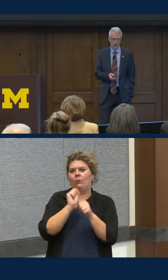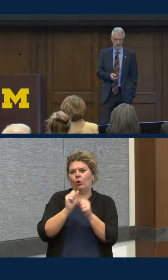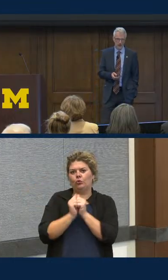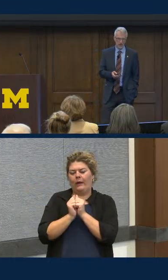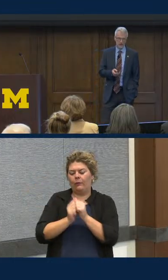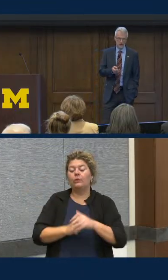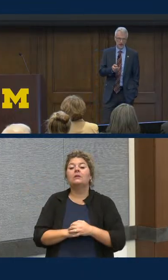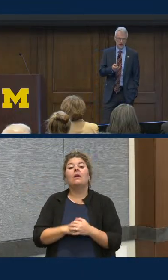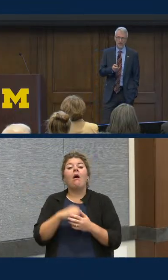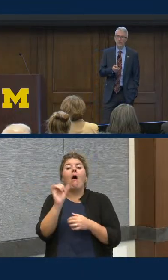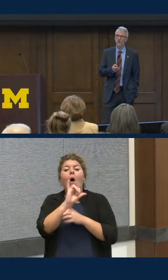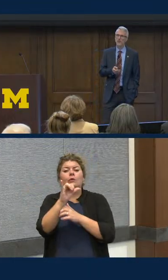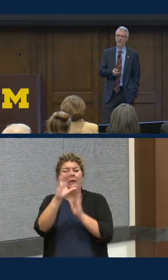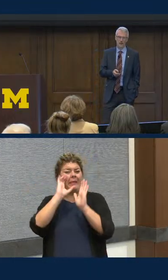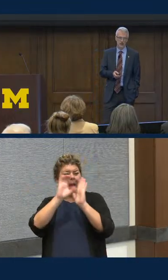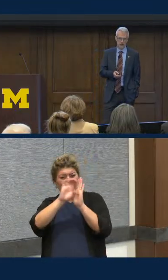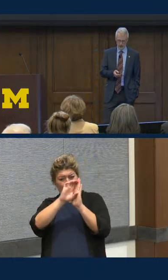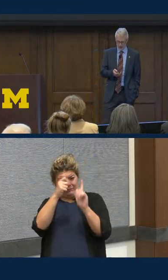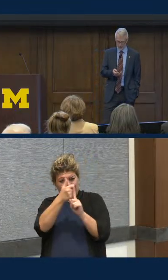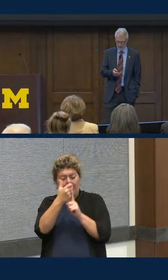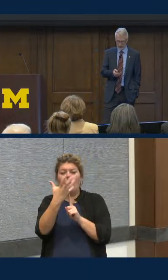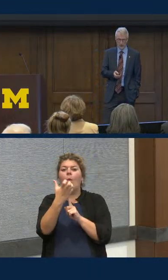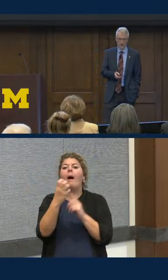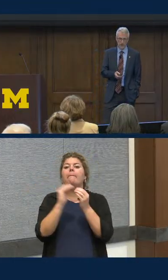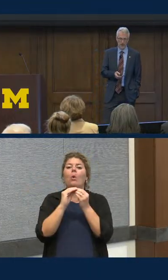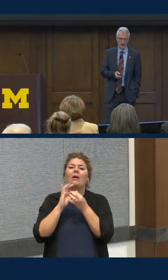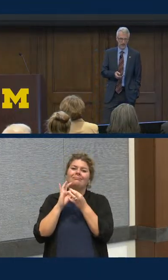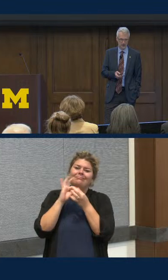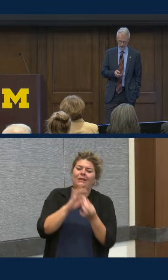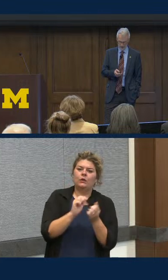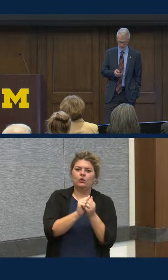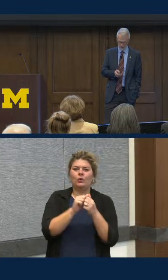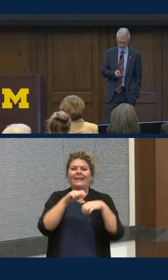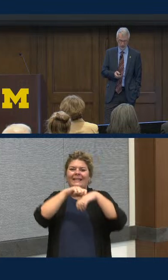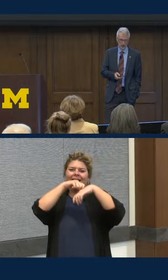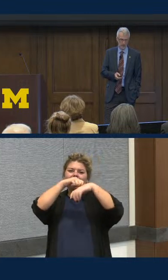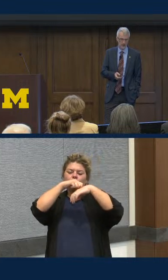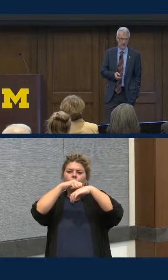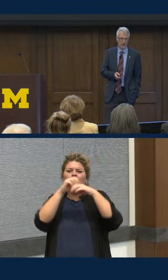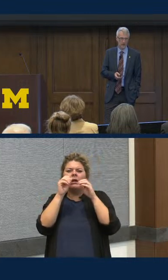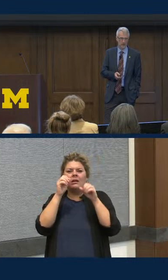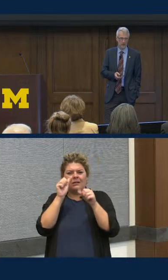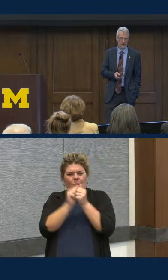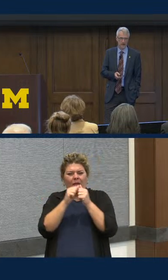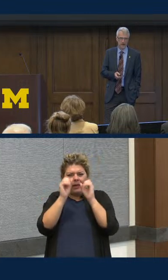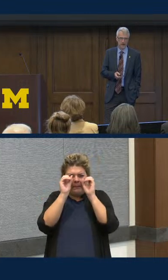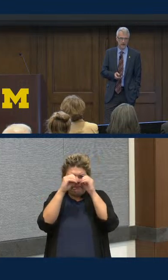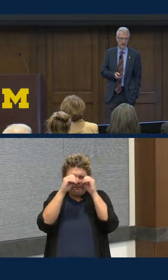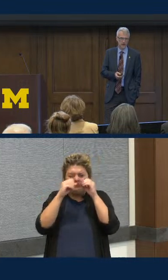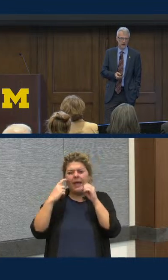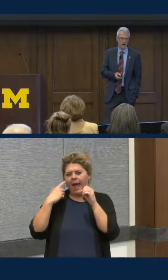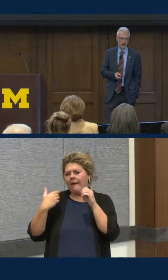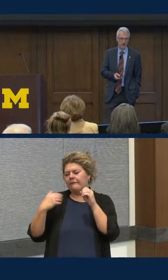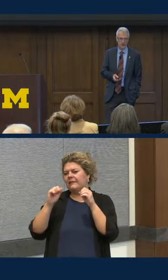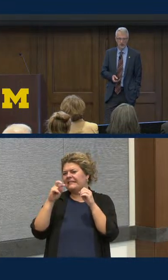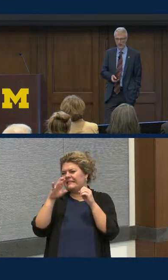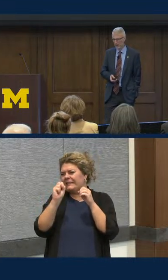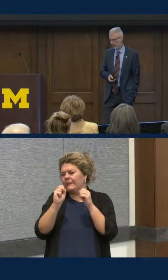specifically related to tissue pathology. We have some studies in white matter related to that on going right now.